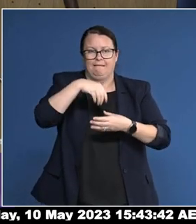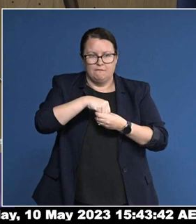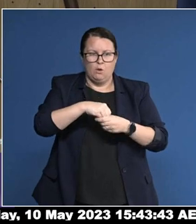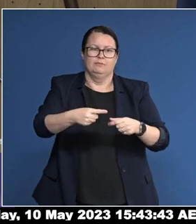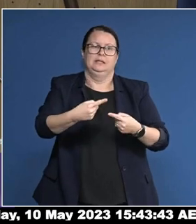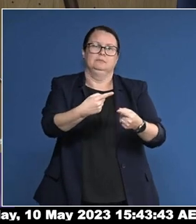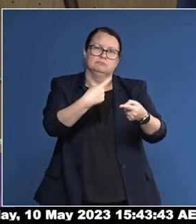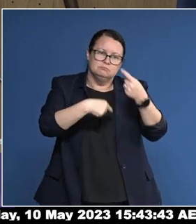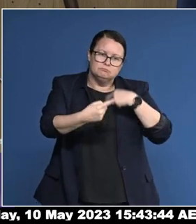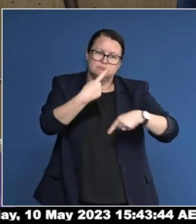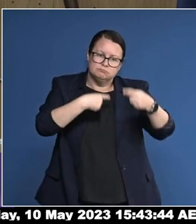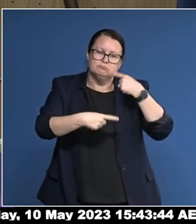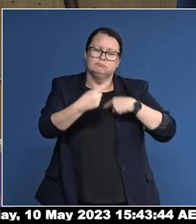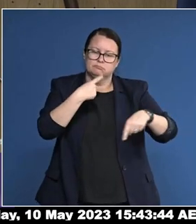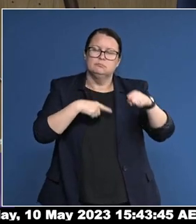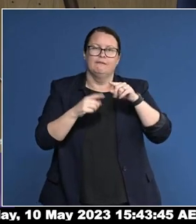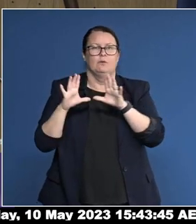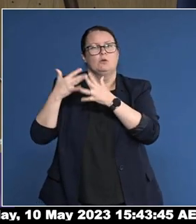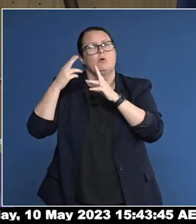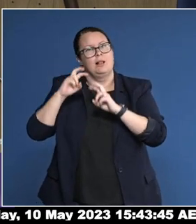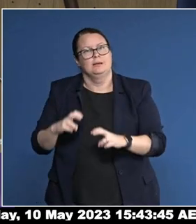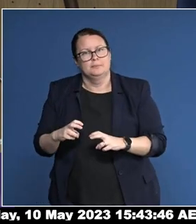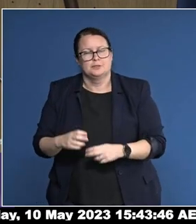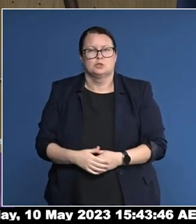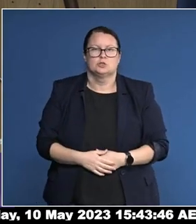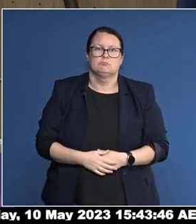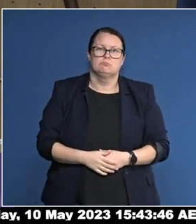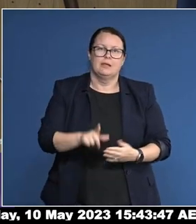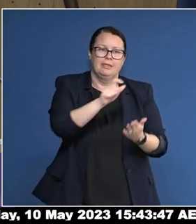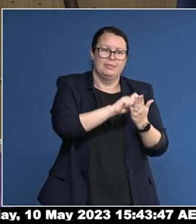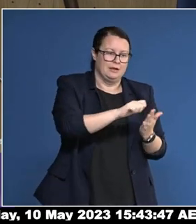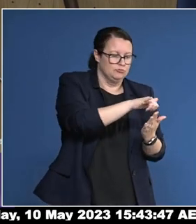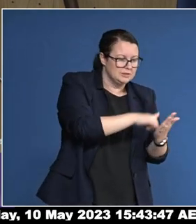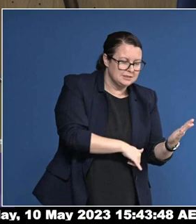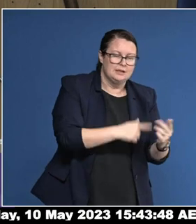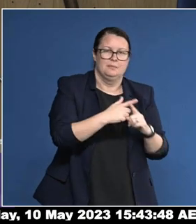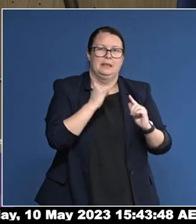information provided in written and oral form during the course of the week.